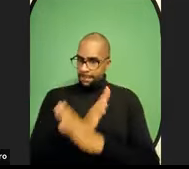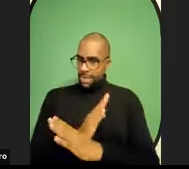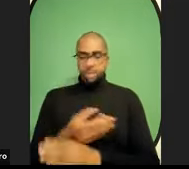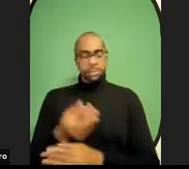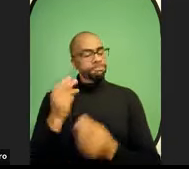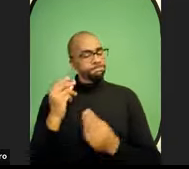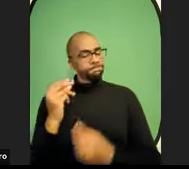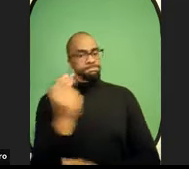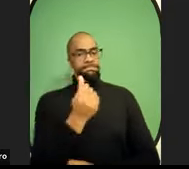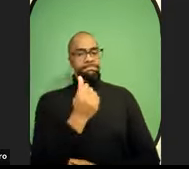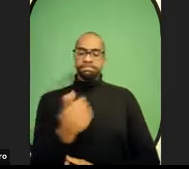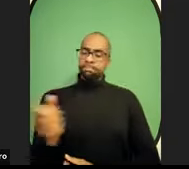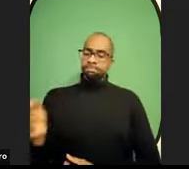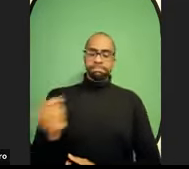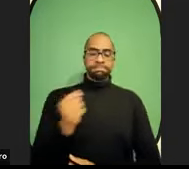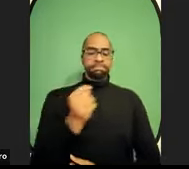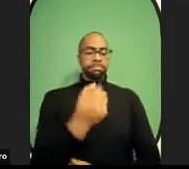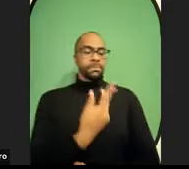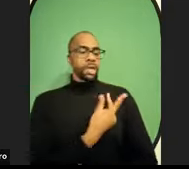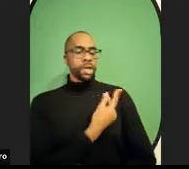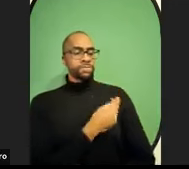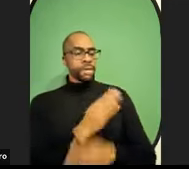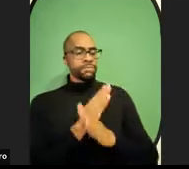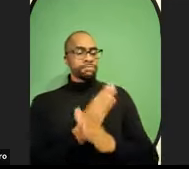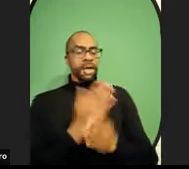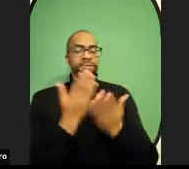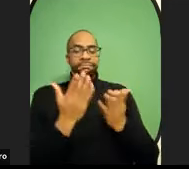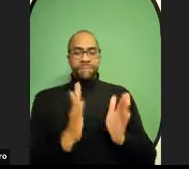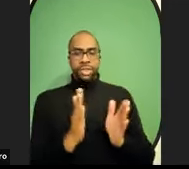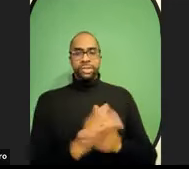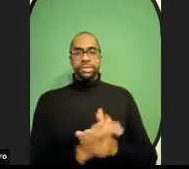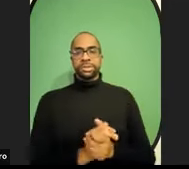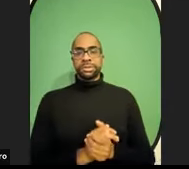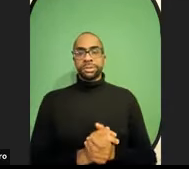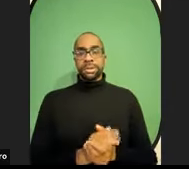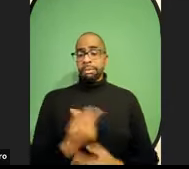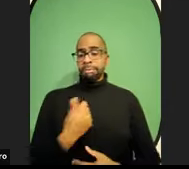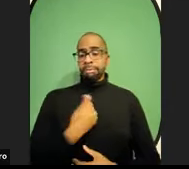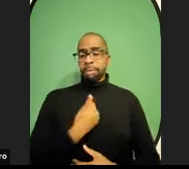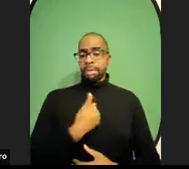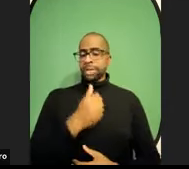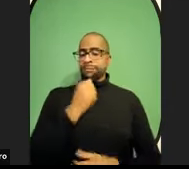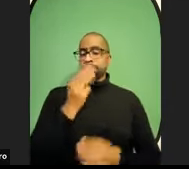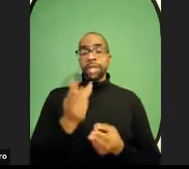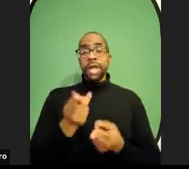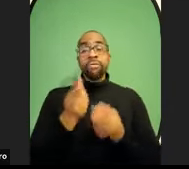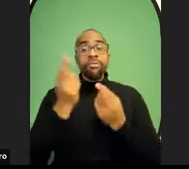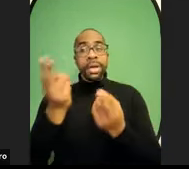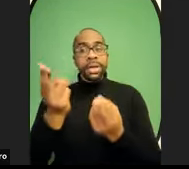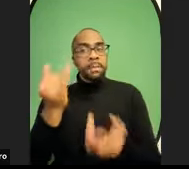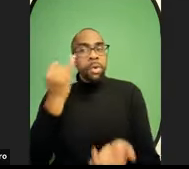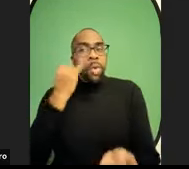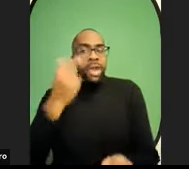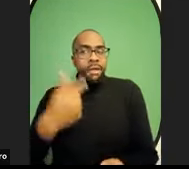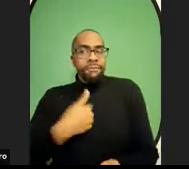I was eight. le to vaccinate her. She le to vaccinate her. She got her vaccine and she's pulling a nice so I. wouldn't would not recommend some would not recommend something